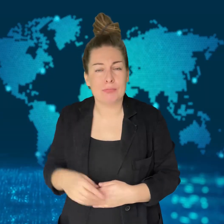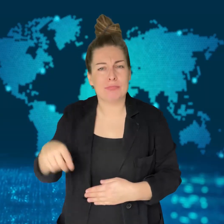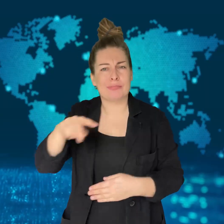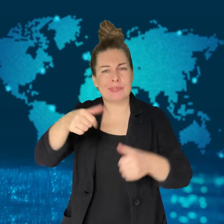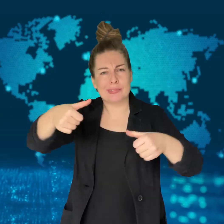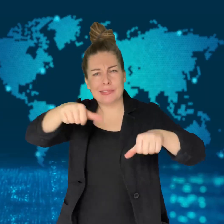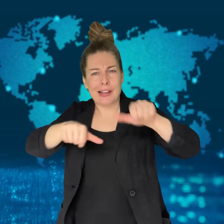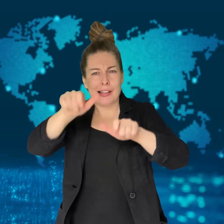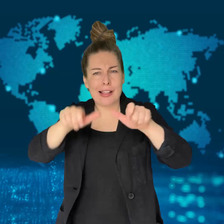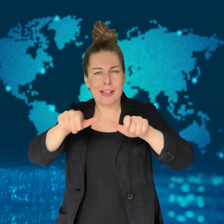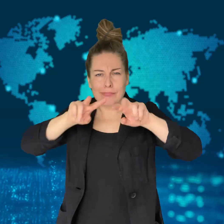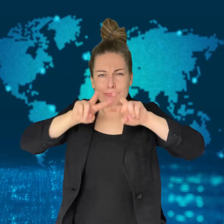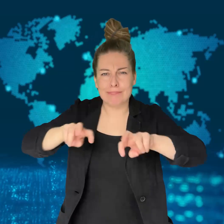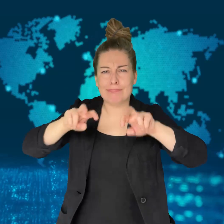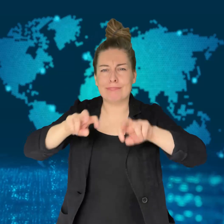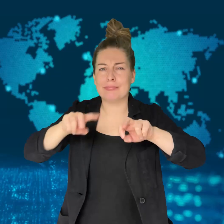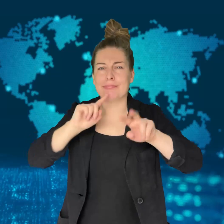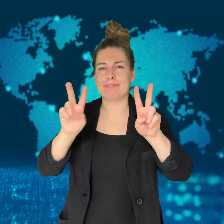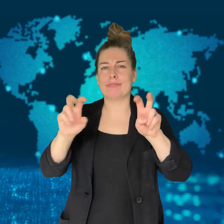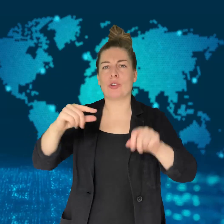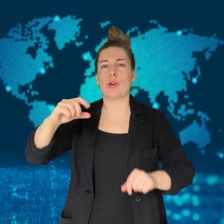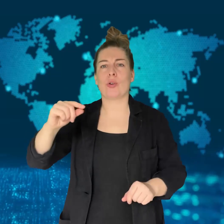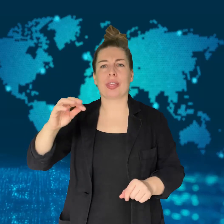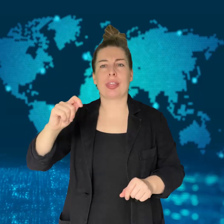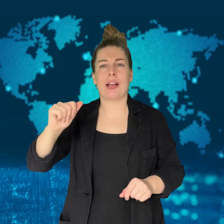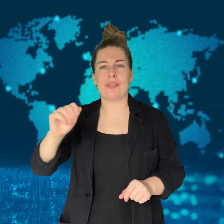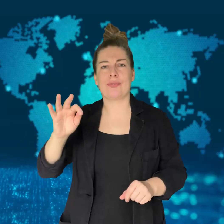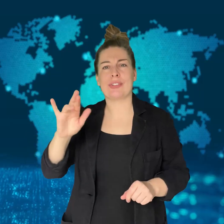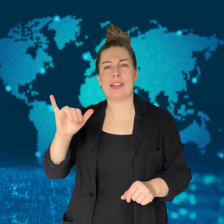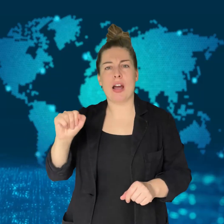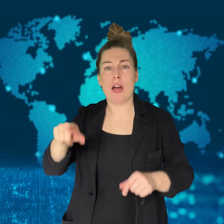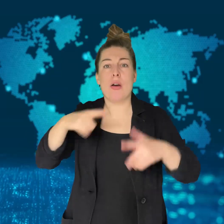when cold air descends upon warmer Mediterranean waters